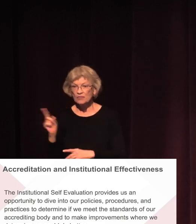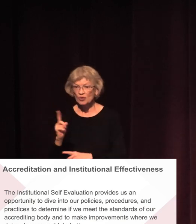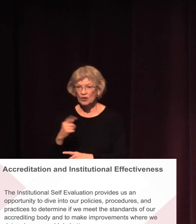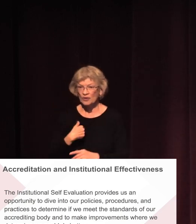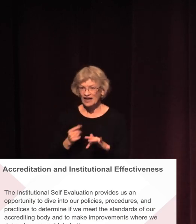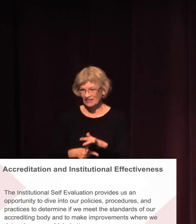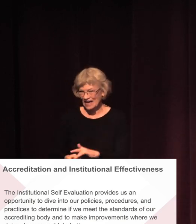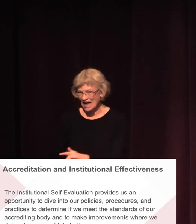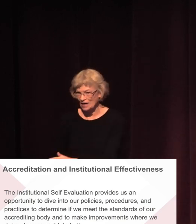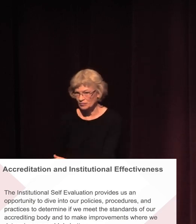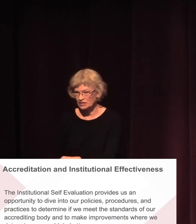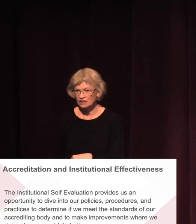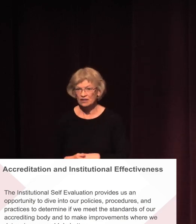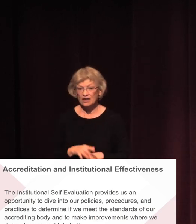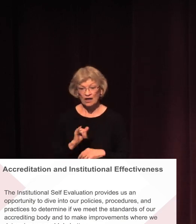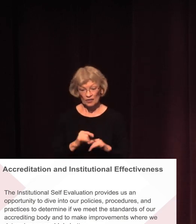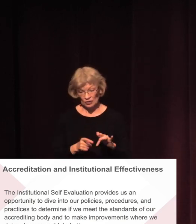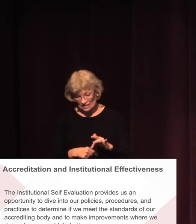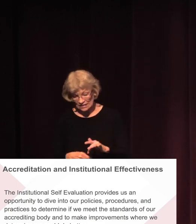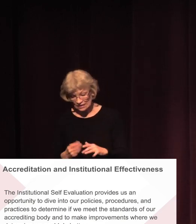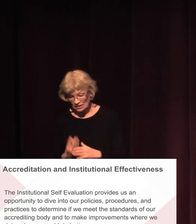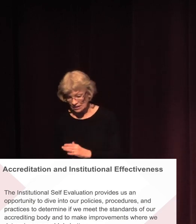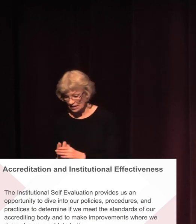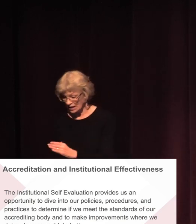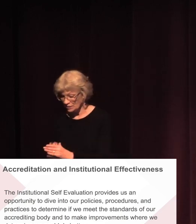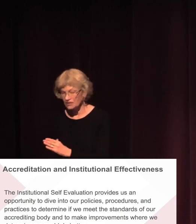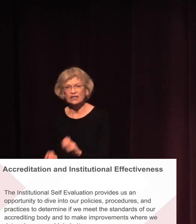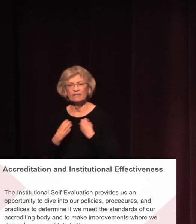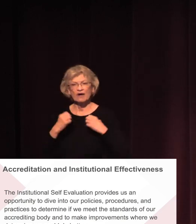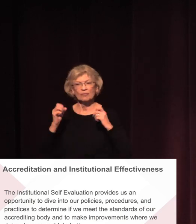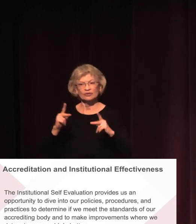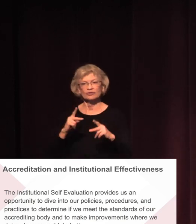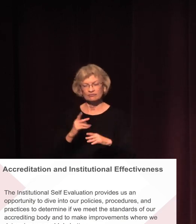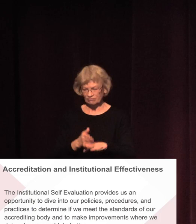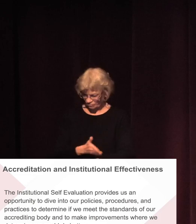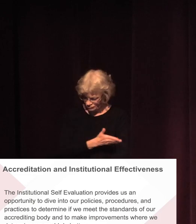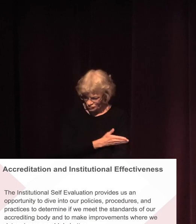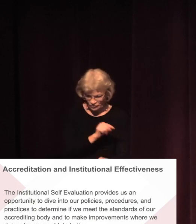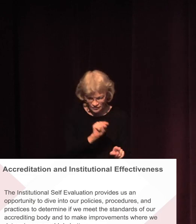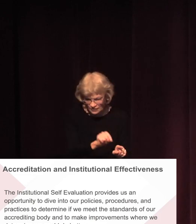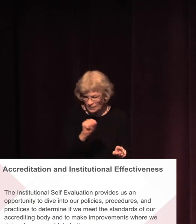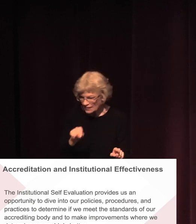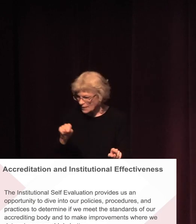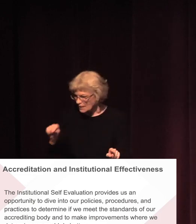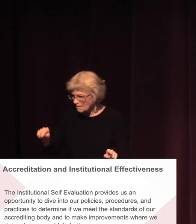Our work has shown where we meet and where we exceed the standards but also, where we have gaps. Those gaps provide